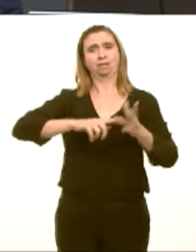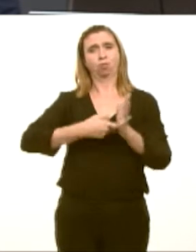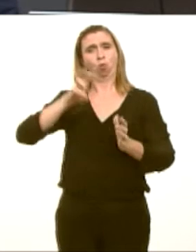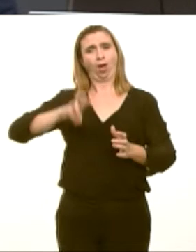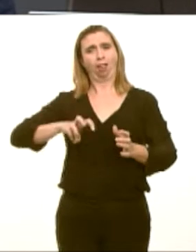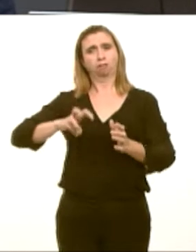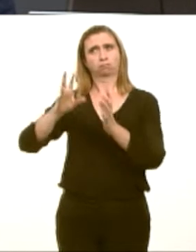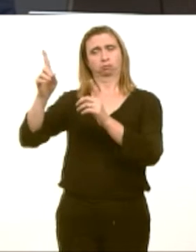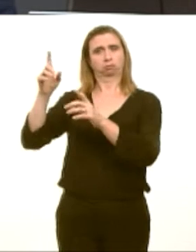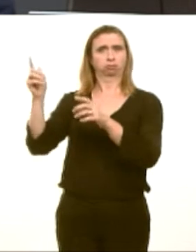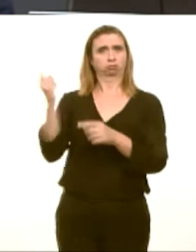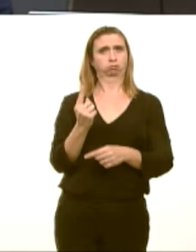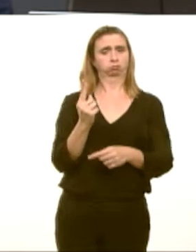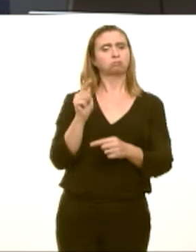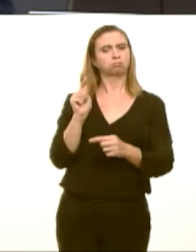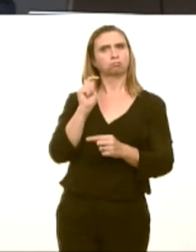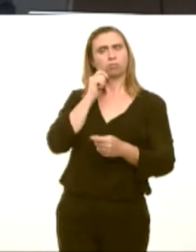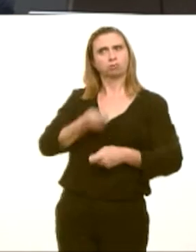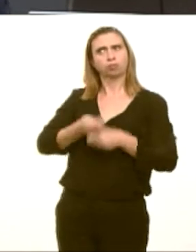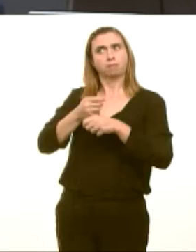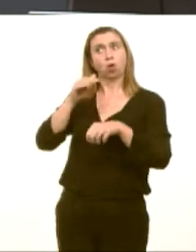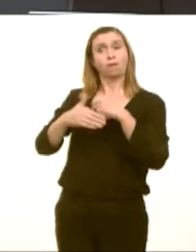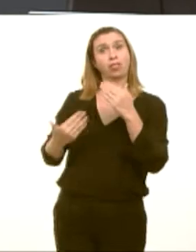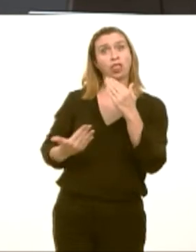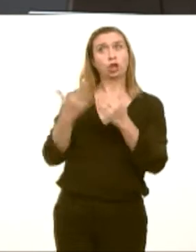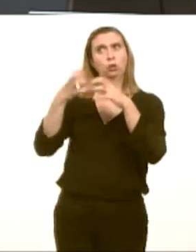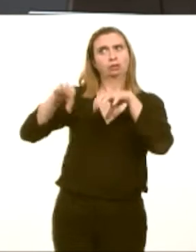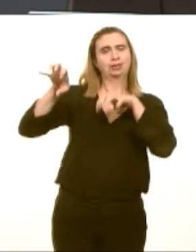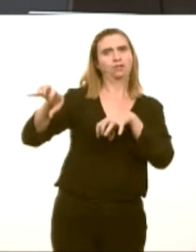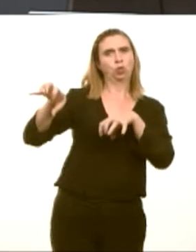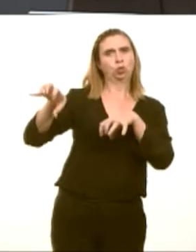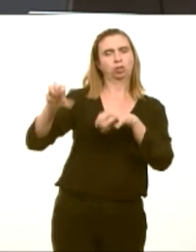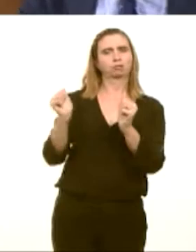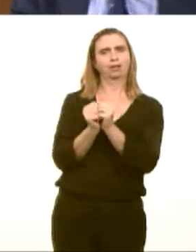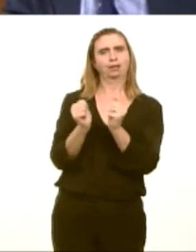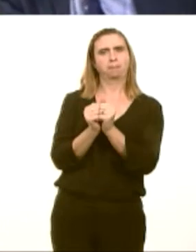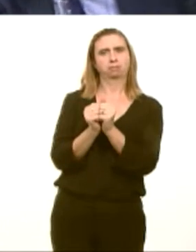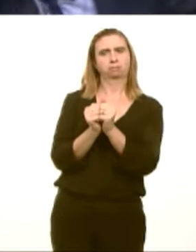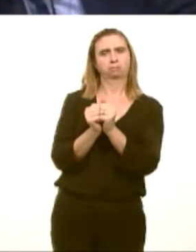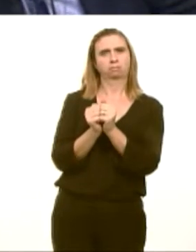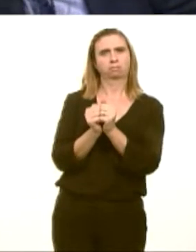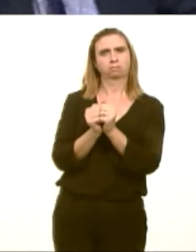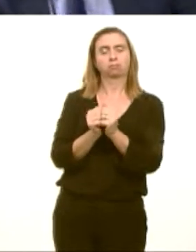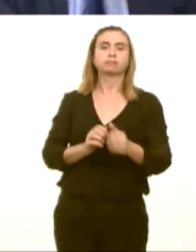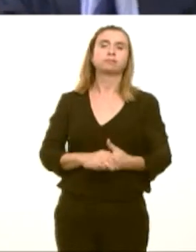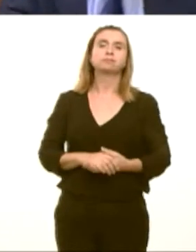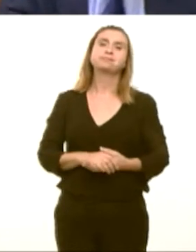Wales Bill and the proposed new devolution settlement? Carwyn Jones: Well, itís certainly right to say that there will be the ability for